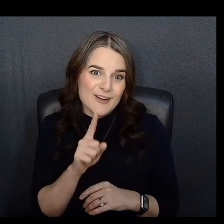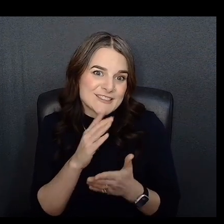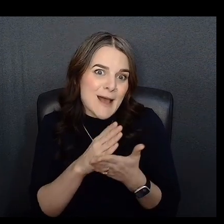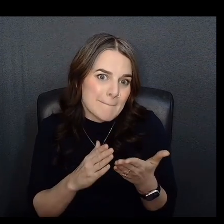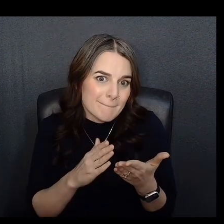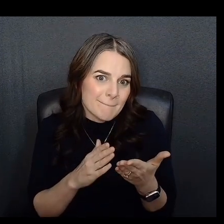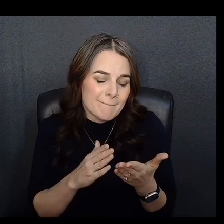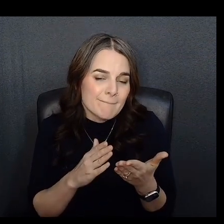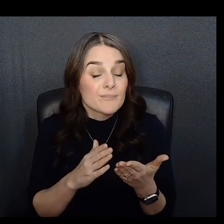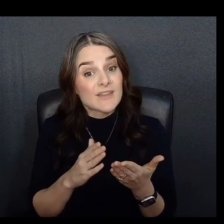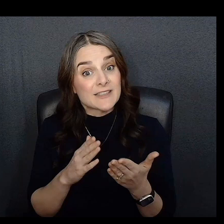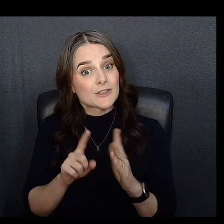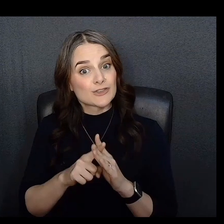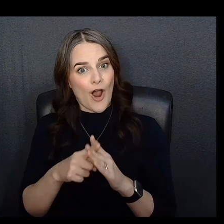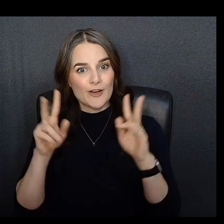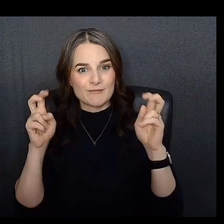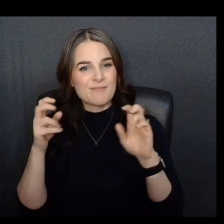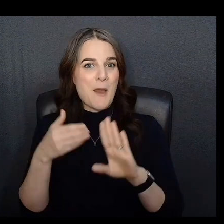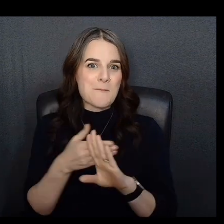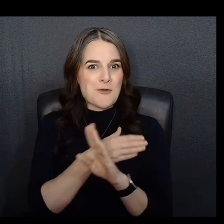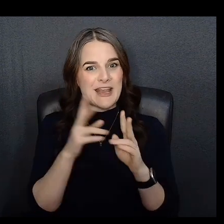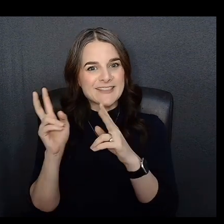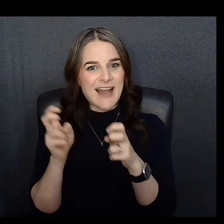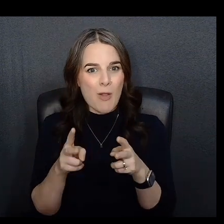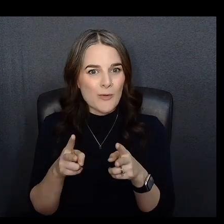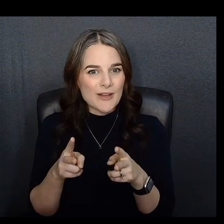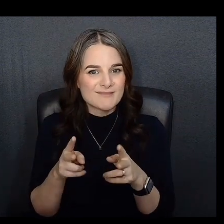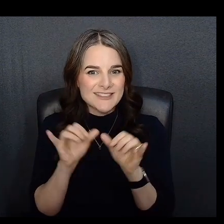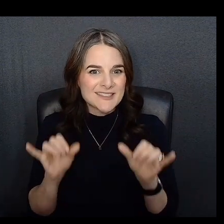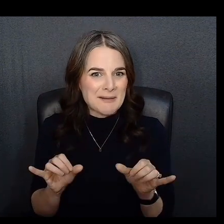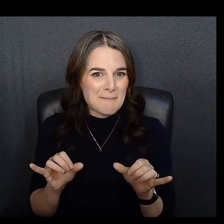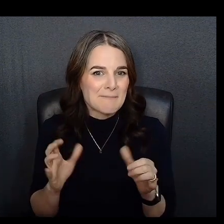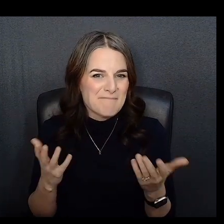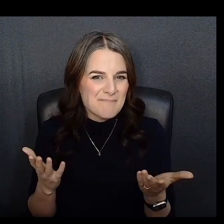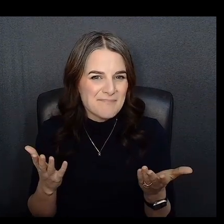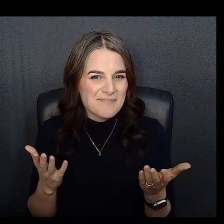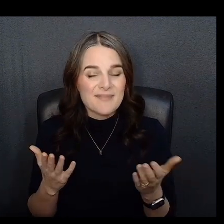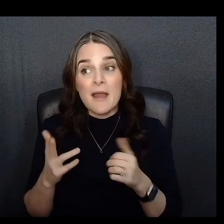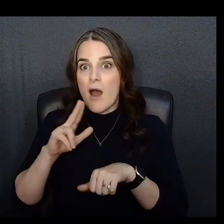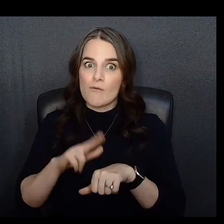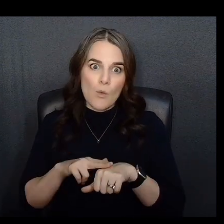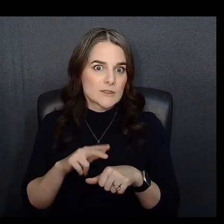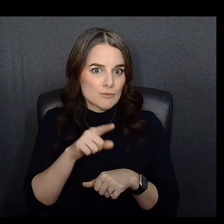with a pre-downloaded system. But of course, adding that vocabulary for a person